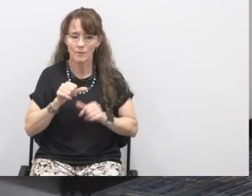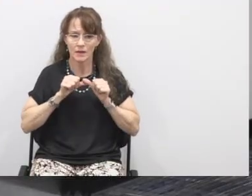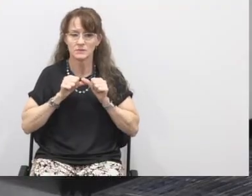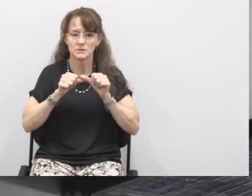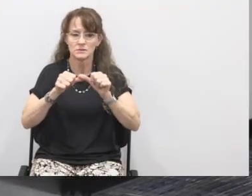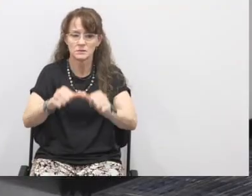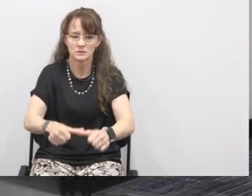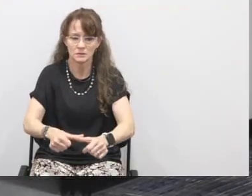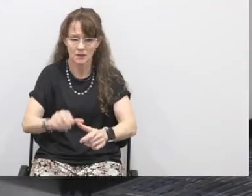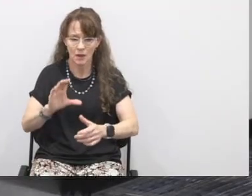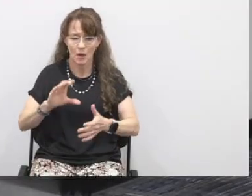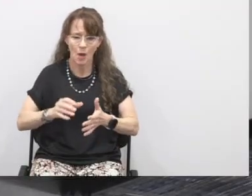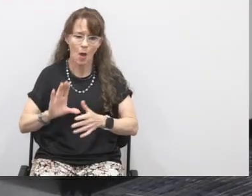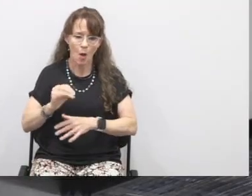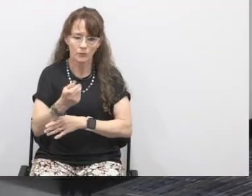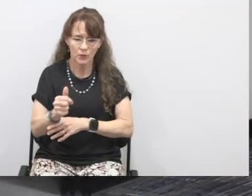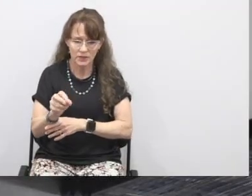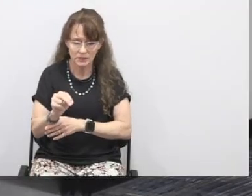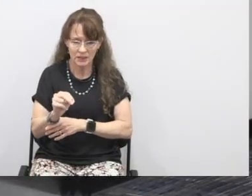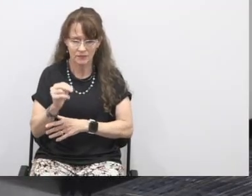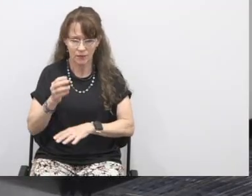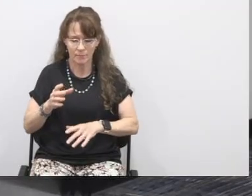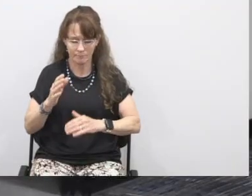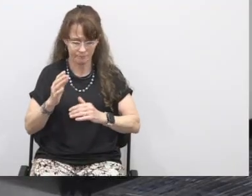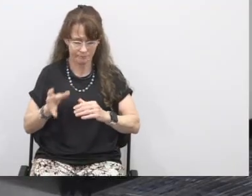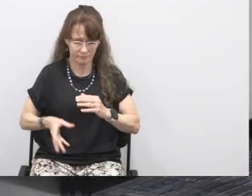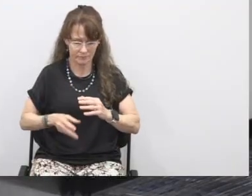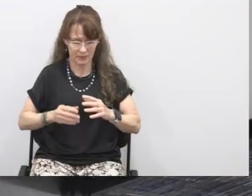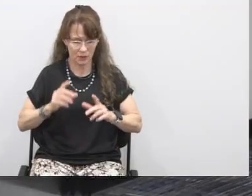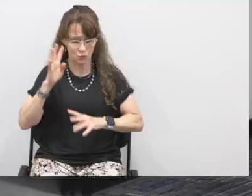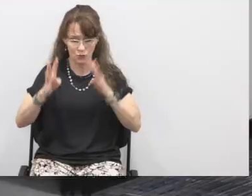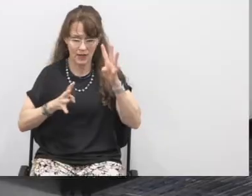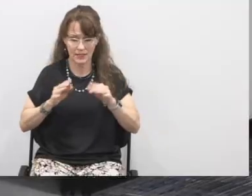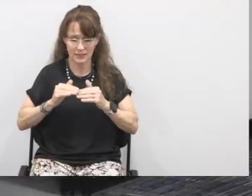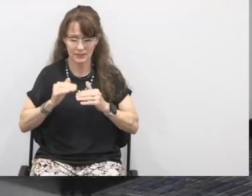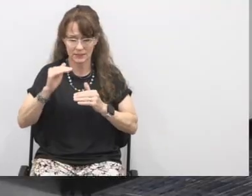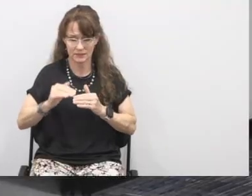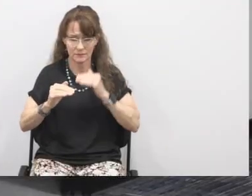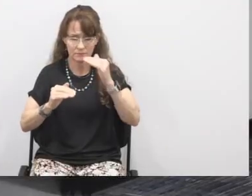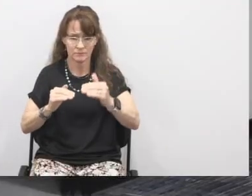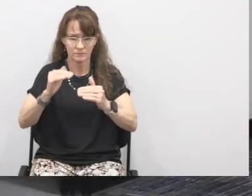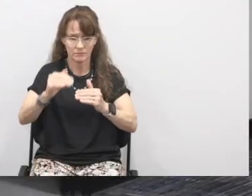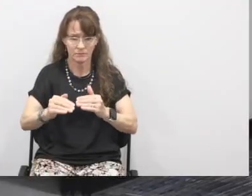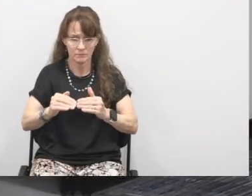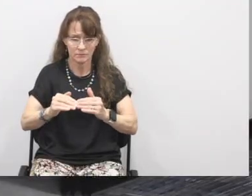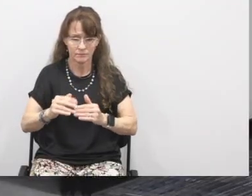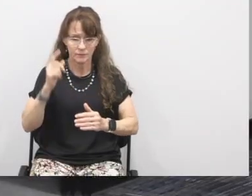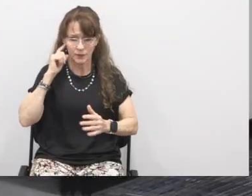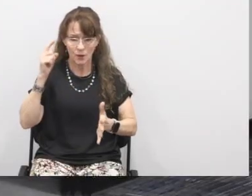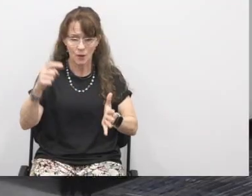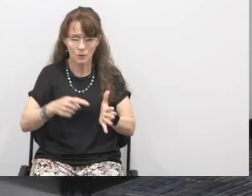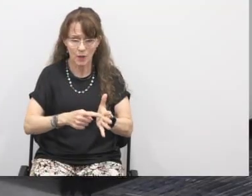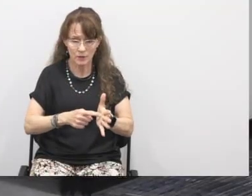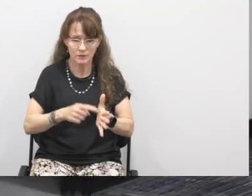when it came to building steps. Because normally when you build steps, you don't notice the notice and reflect. And I'll get back to that right now.